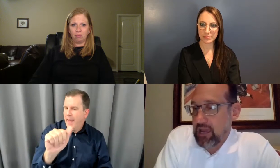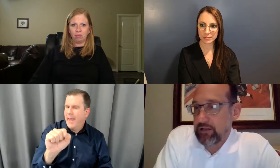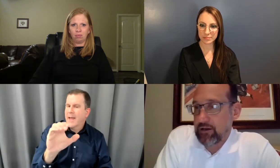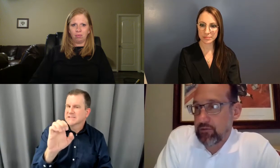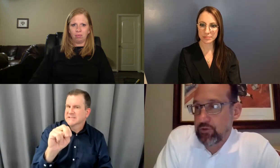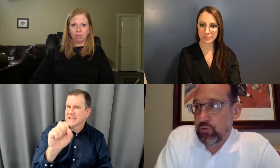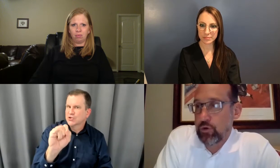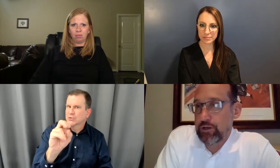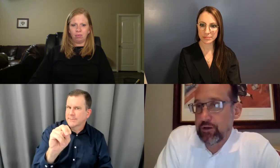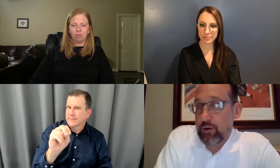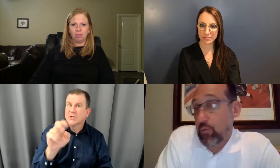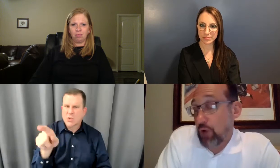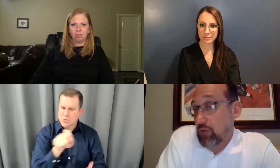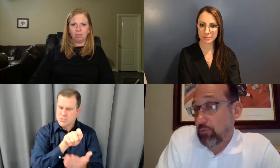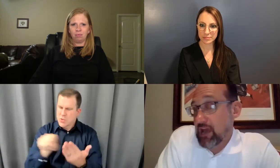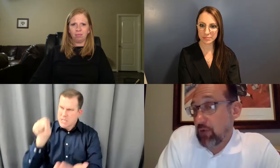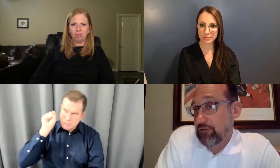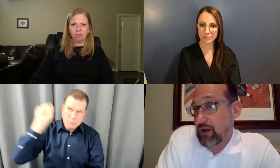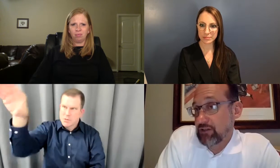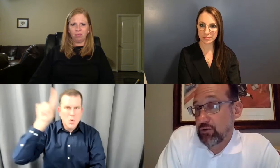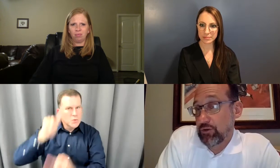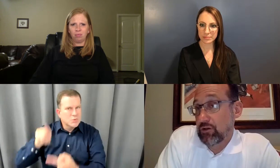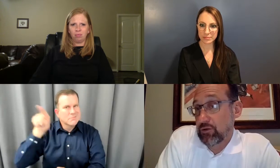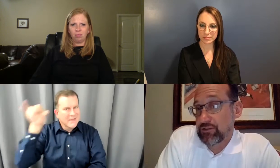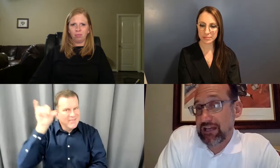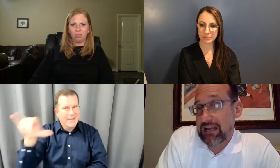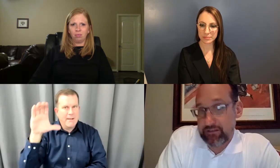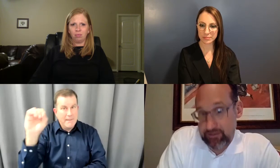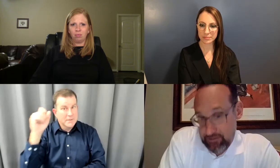And you would probably, I would advise you to enclose the guidance